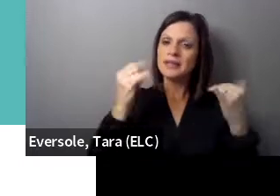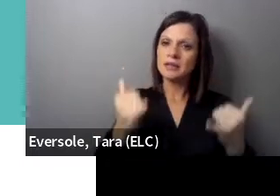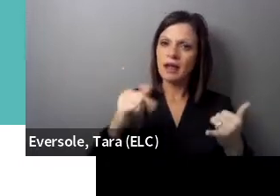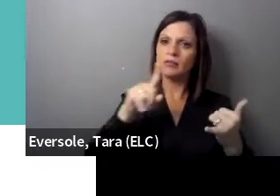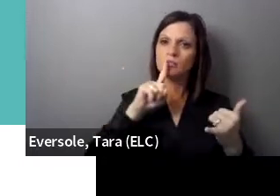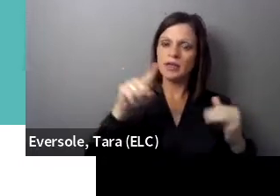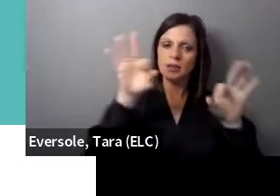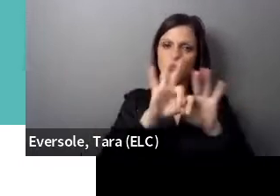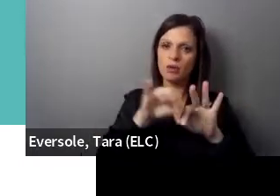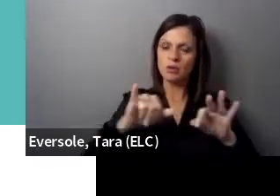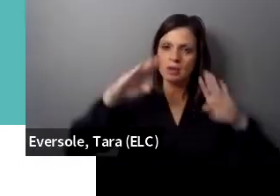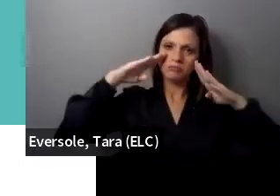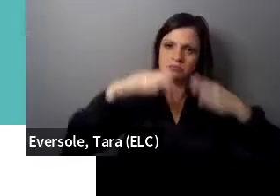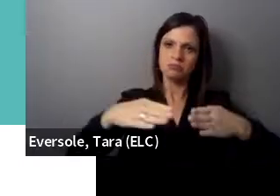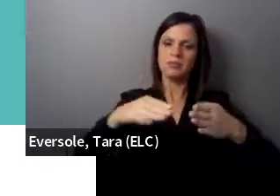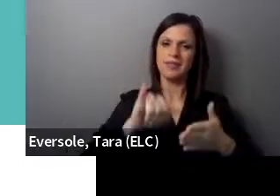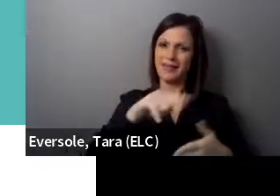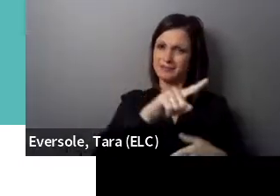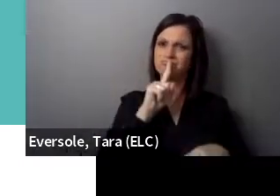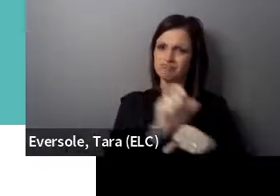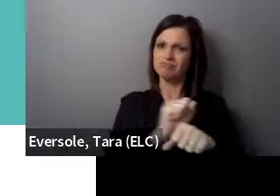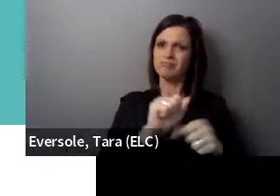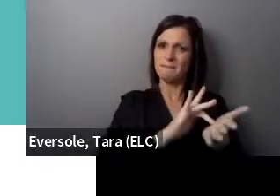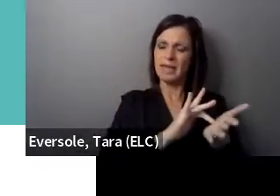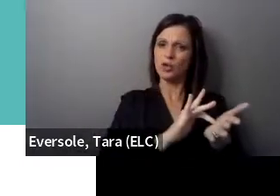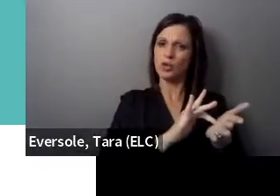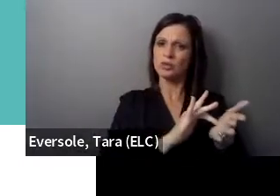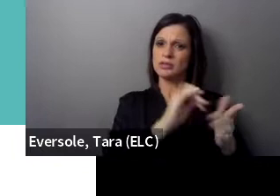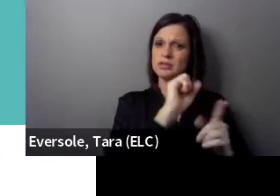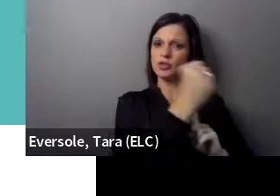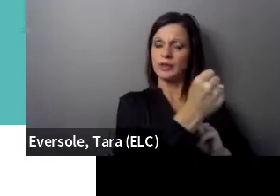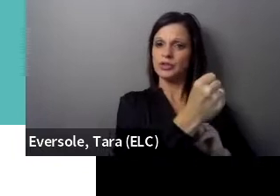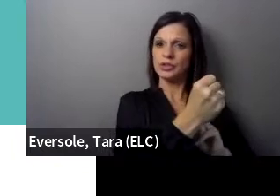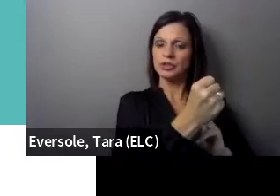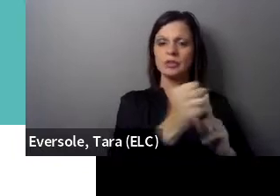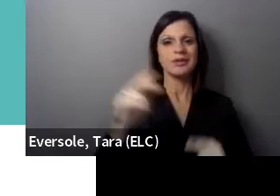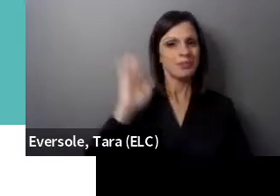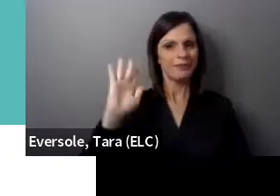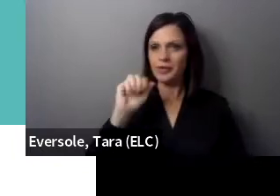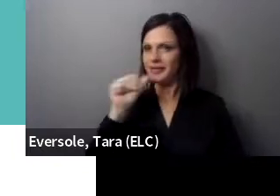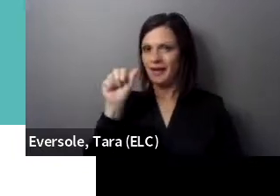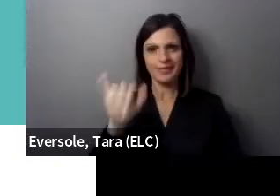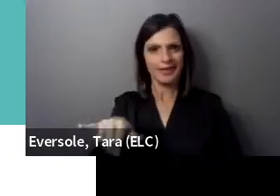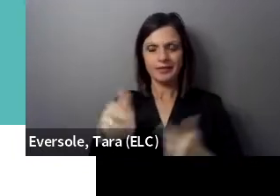use a system that can really reinforce substance use disorders as a medical condition because the system was not created